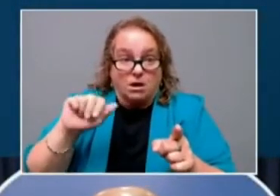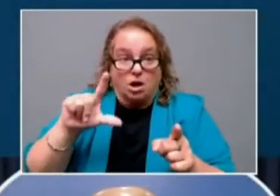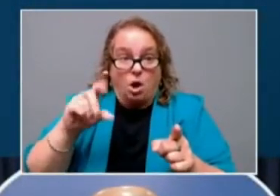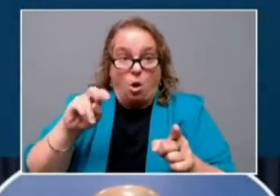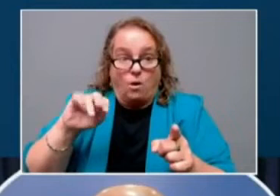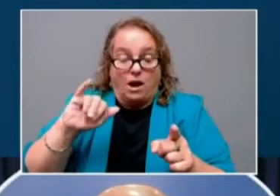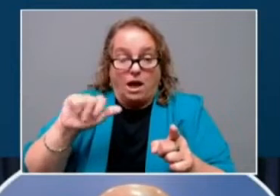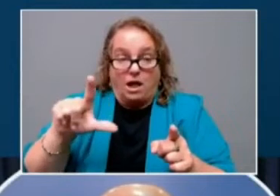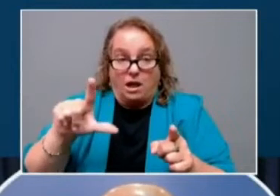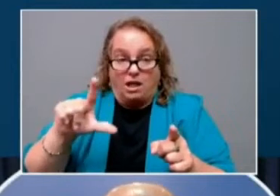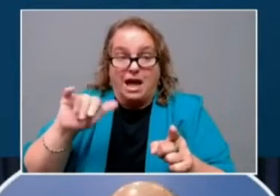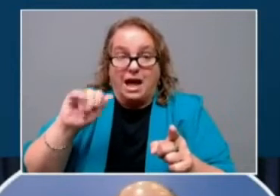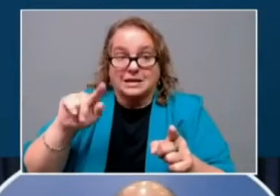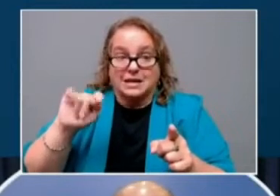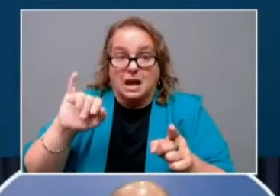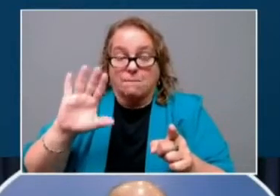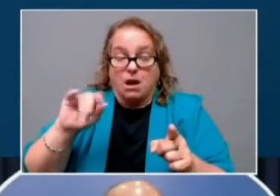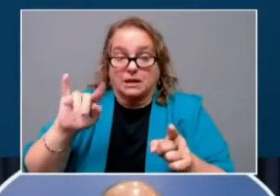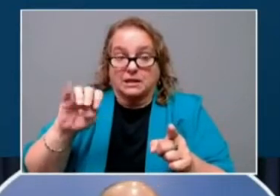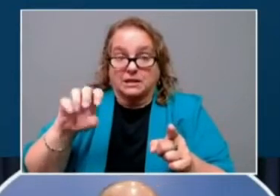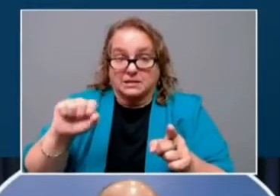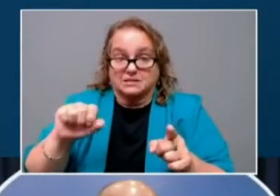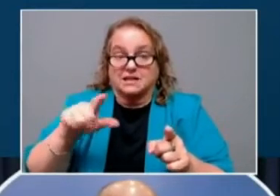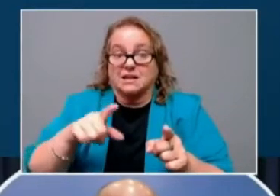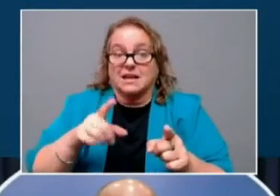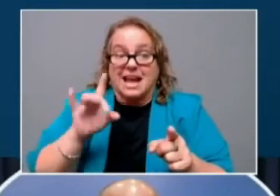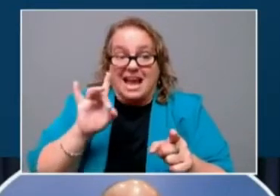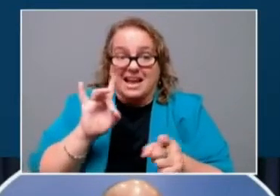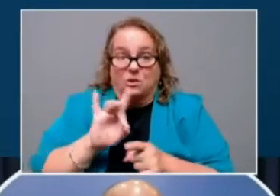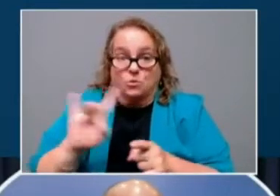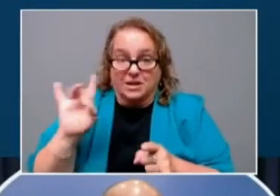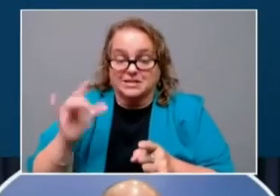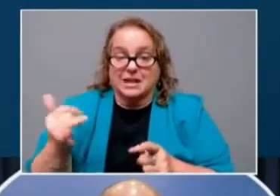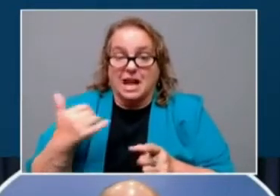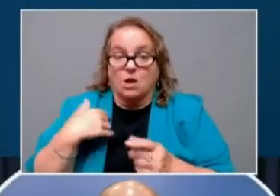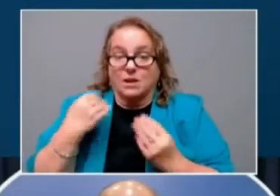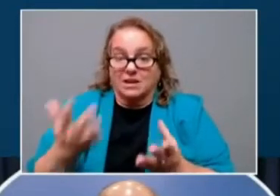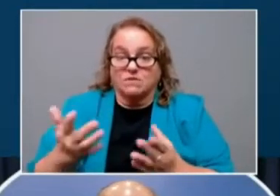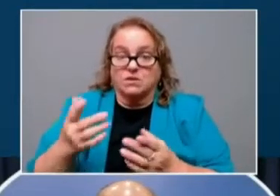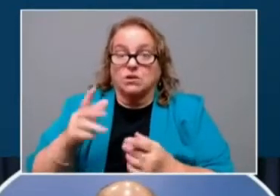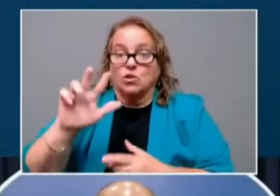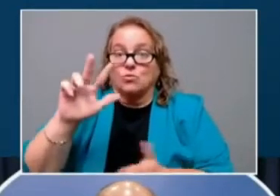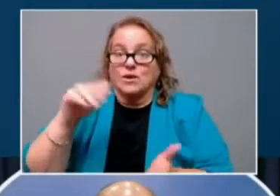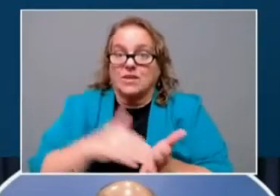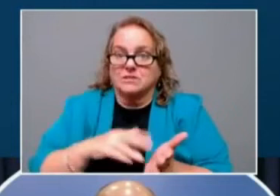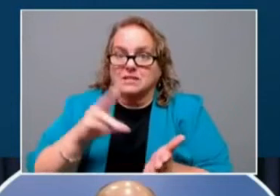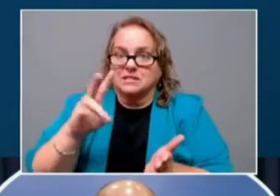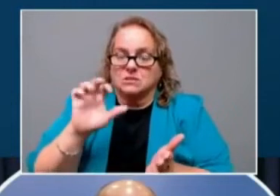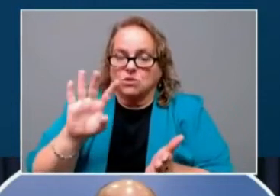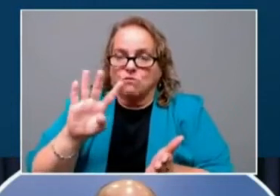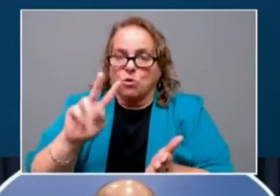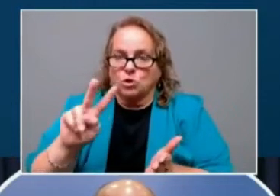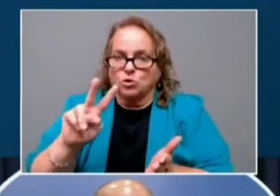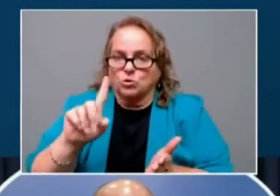of July all the way up to 3642 doses given this report comes out every